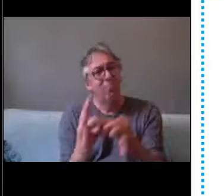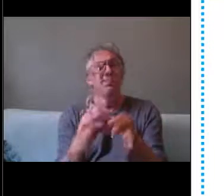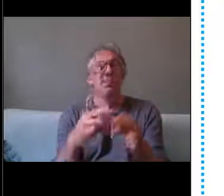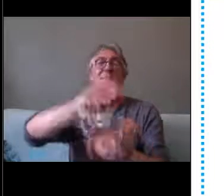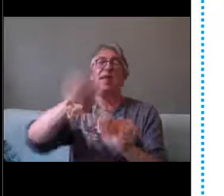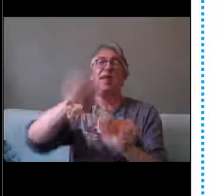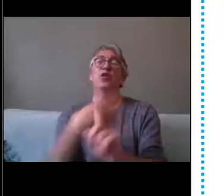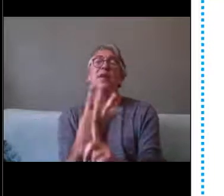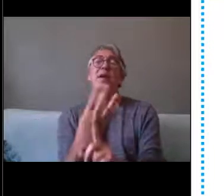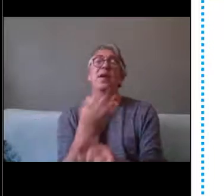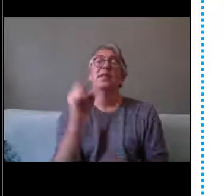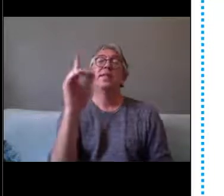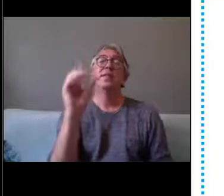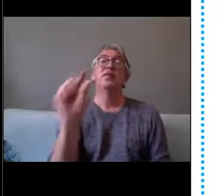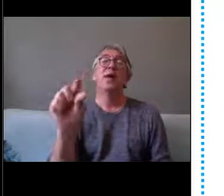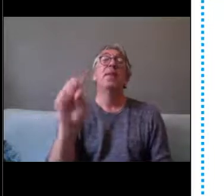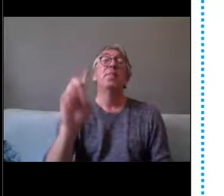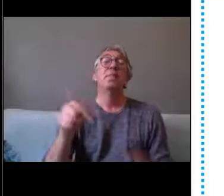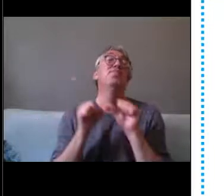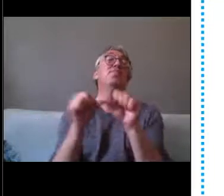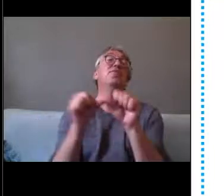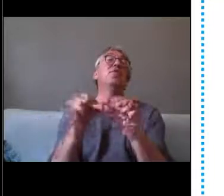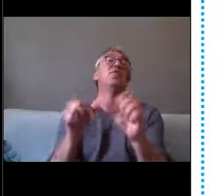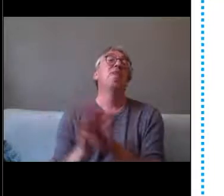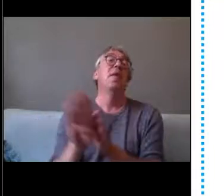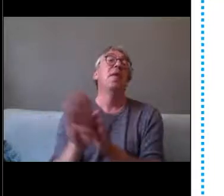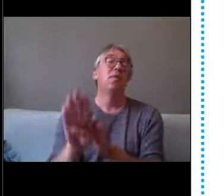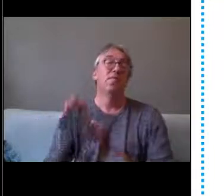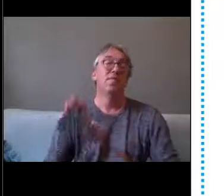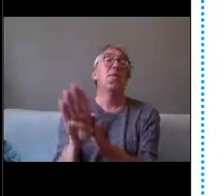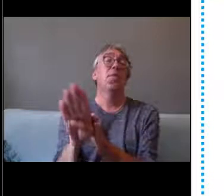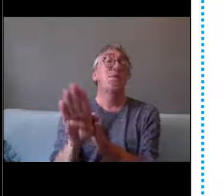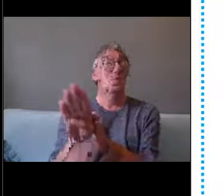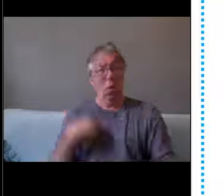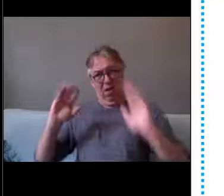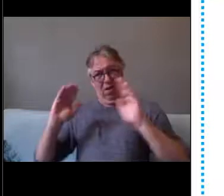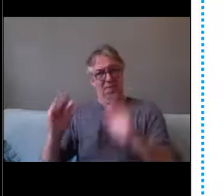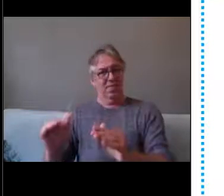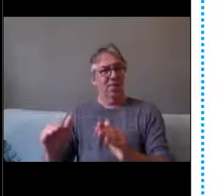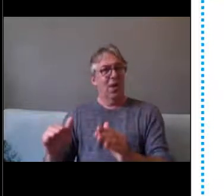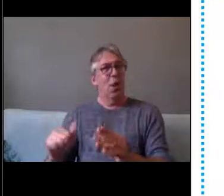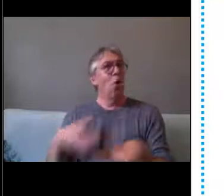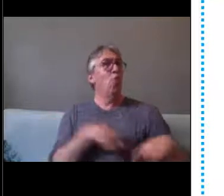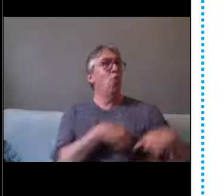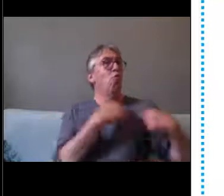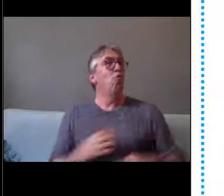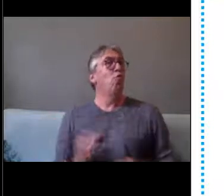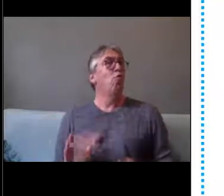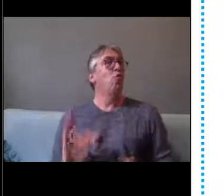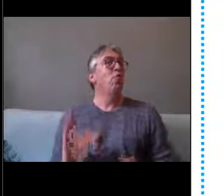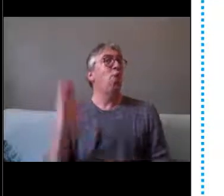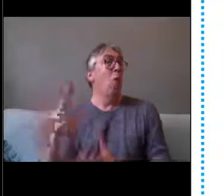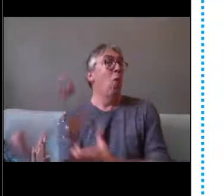Besides working on an inclusive volunteering, we do political lobbying and campaigning.